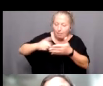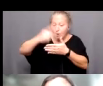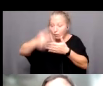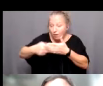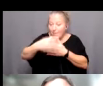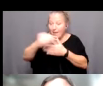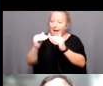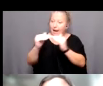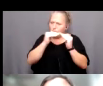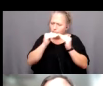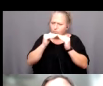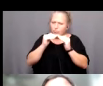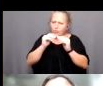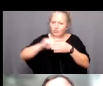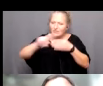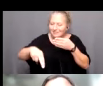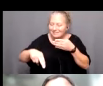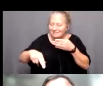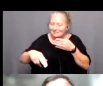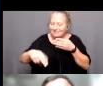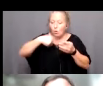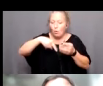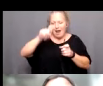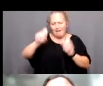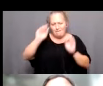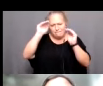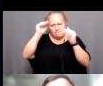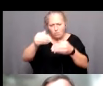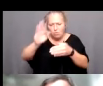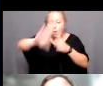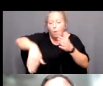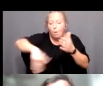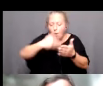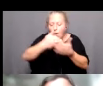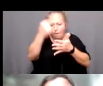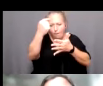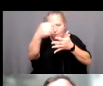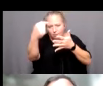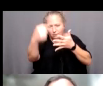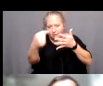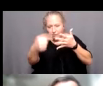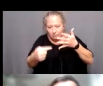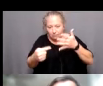And then equitable outcomes. We need to focus on all of these components that support workers.